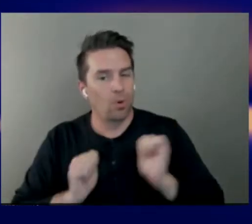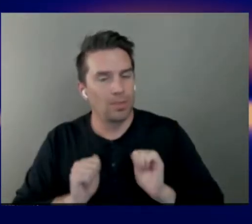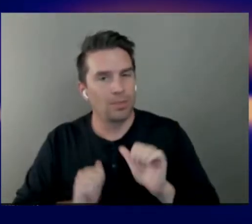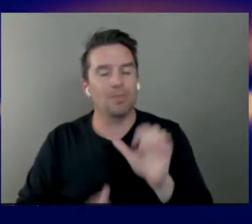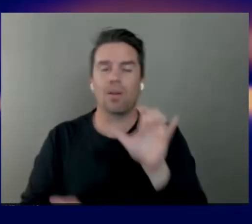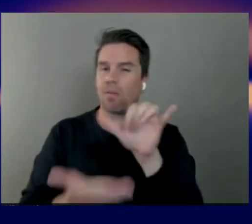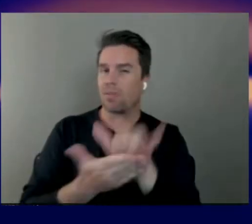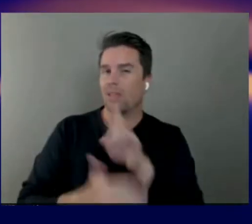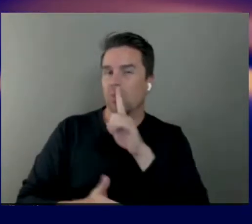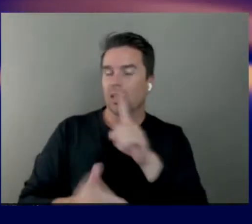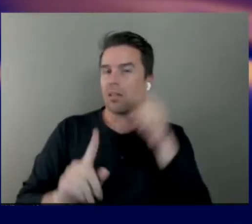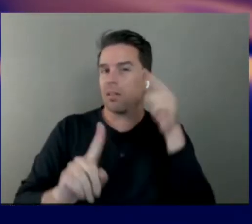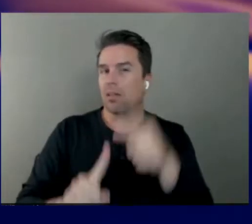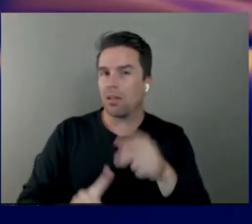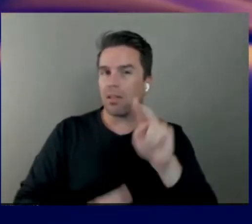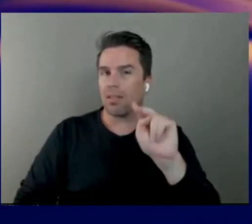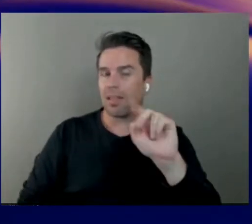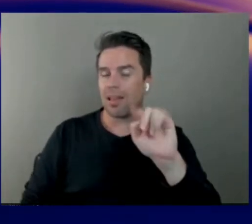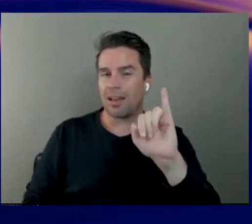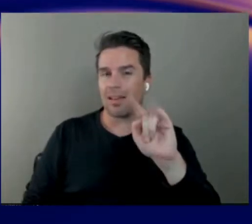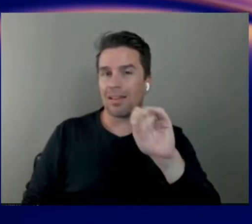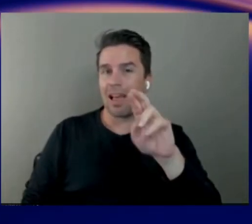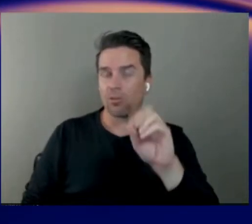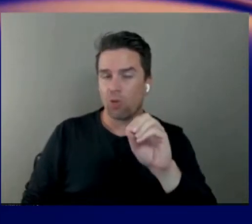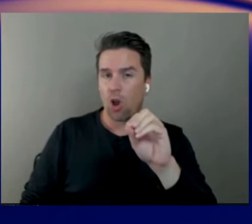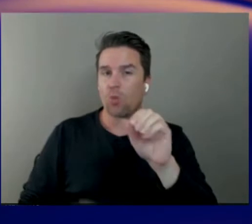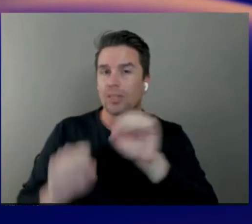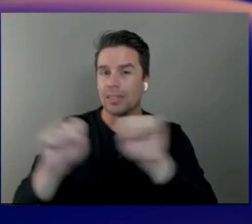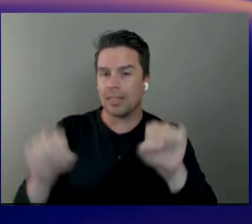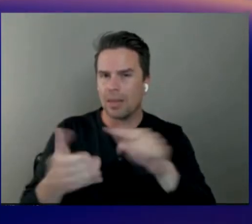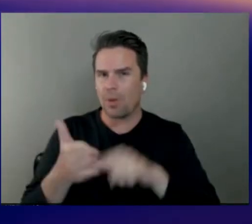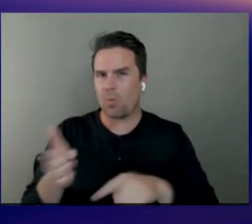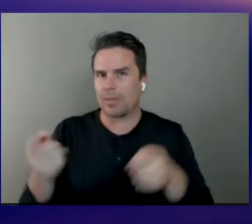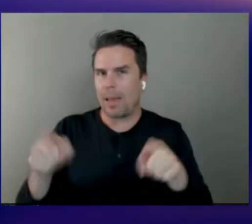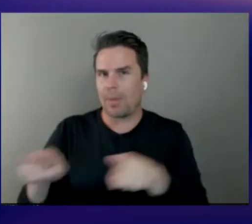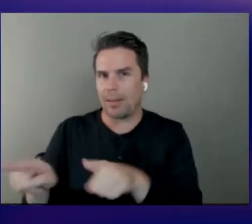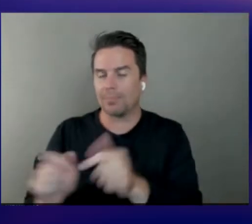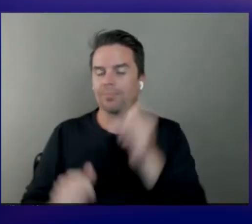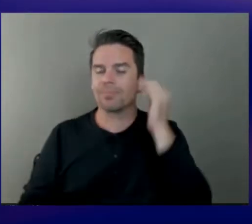with the nitro system specifically. And if I can bring that slide down,